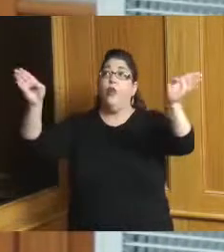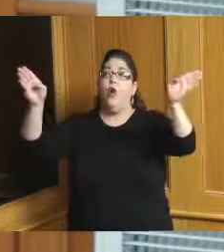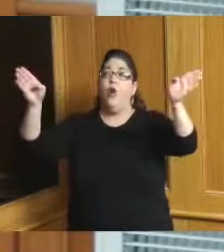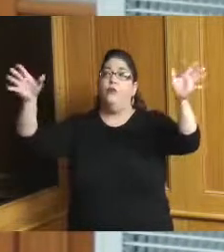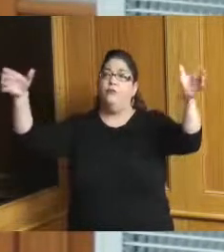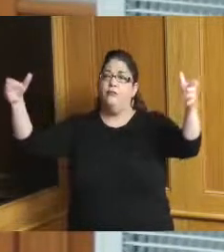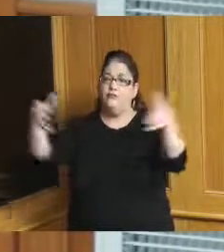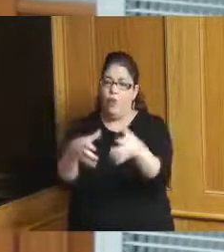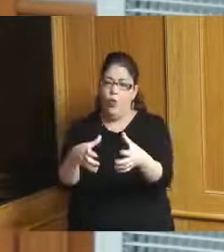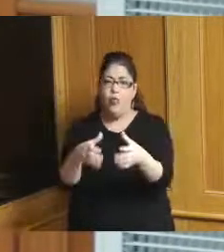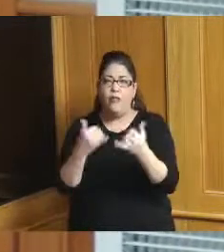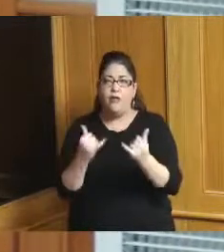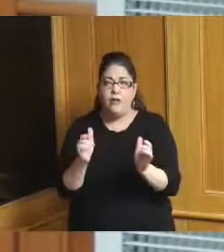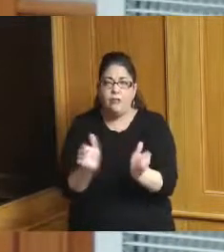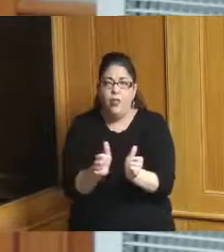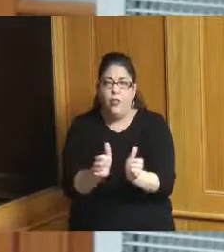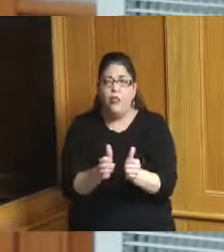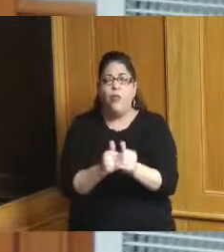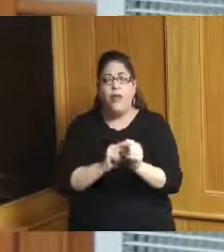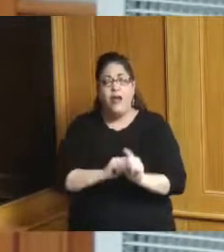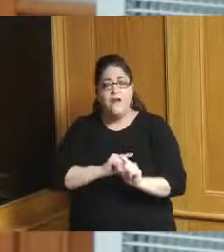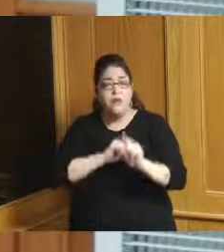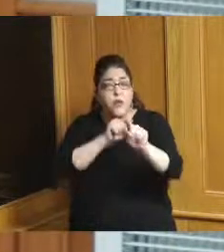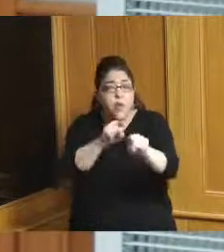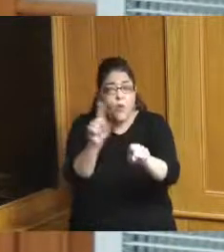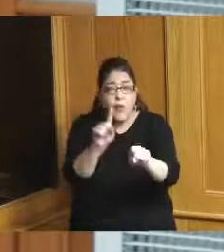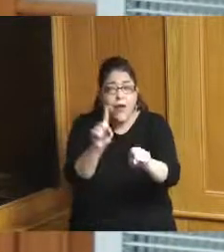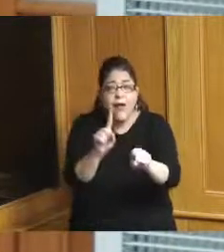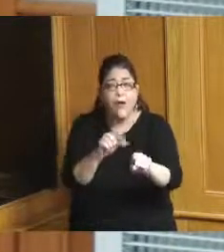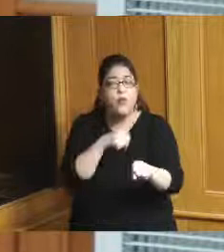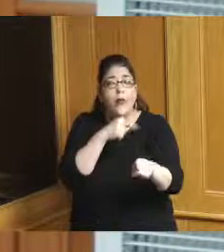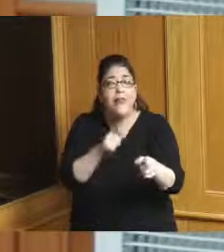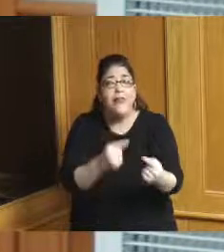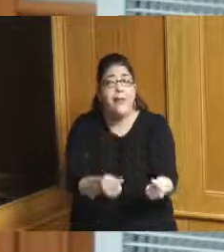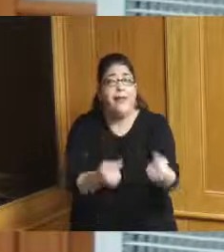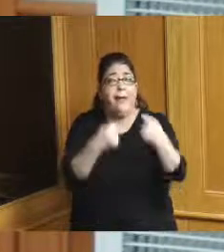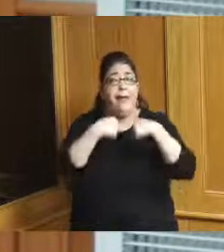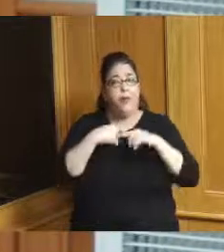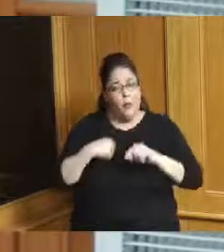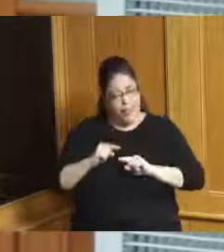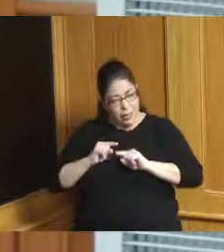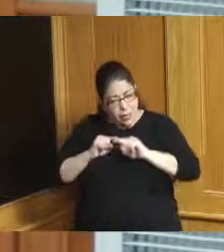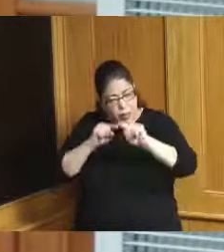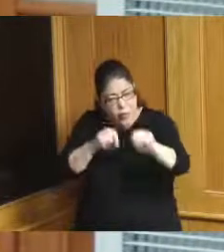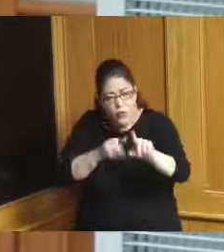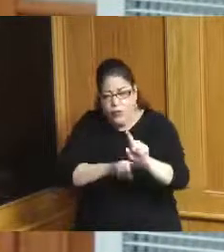but we need to be where people are so not let them come to us but we go to them I think because